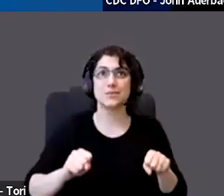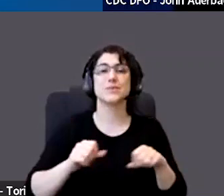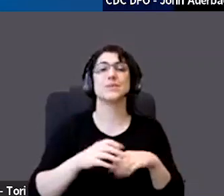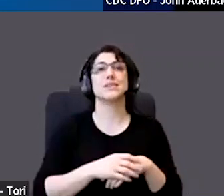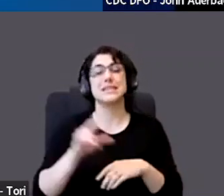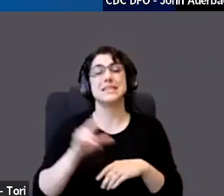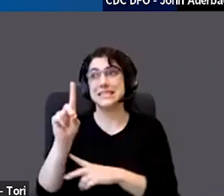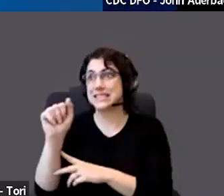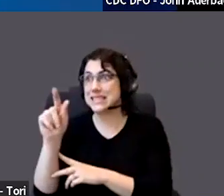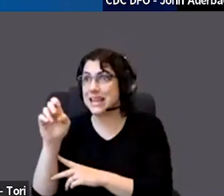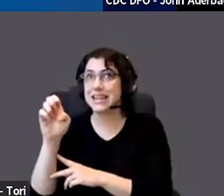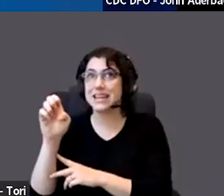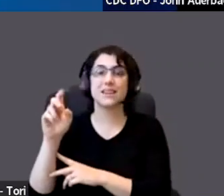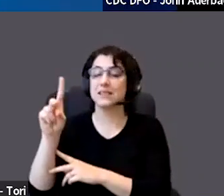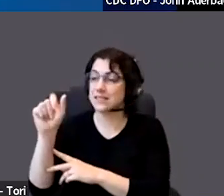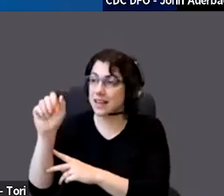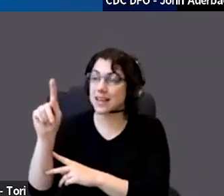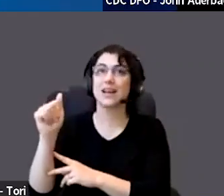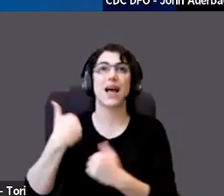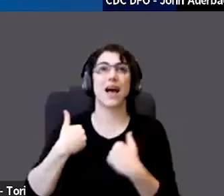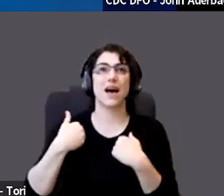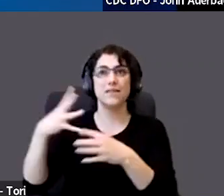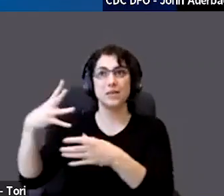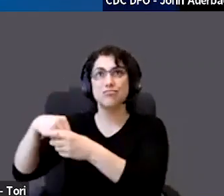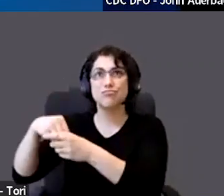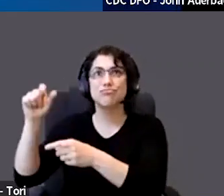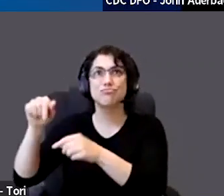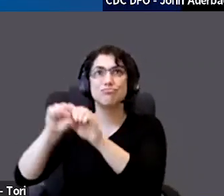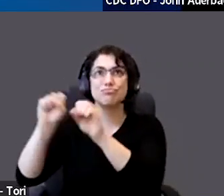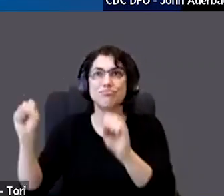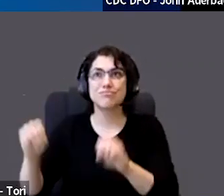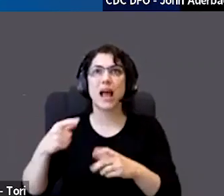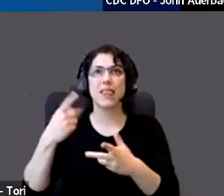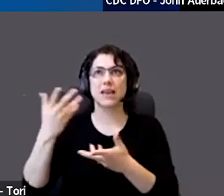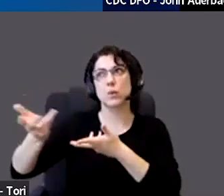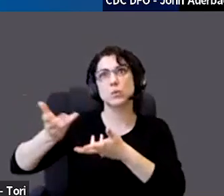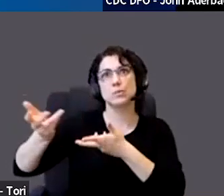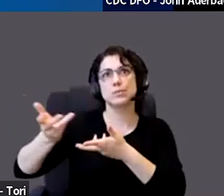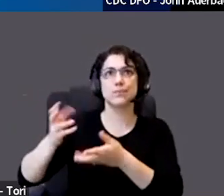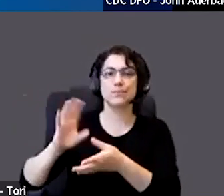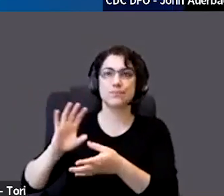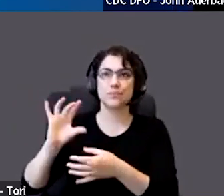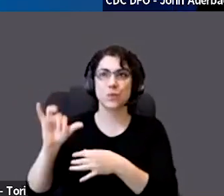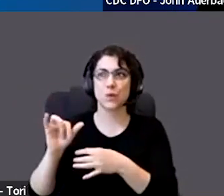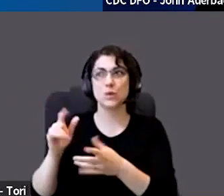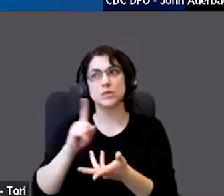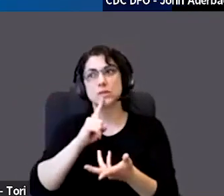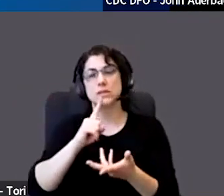of informing public health and really coordinating with them carefully. I think the other thing we wanted to make sure is we're keeping an eye on equity,